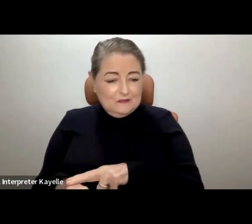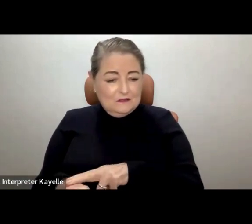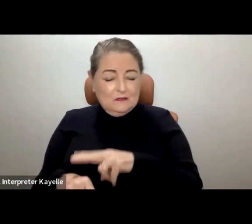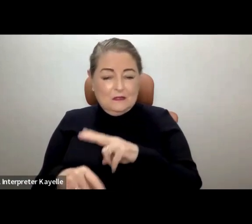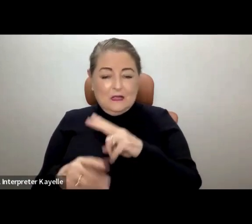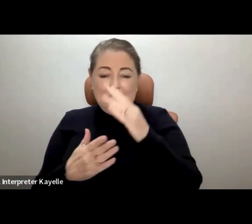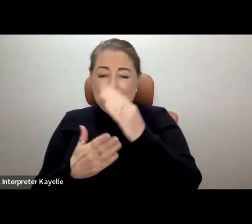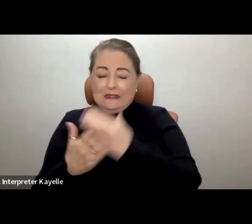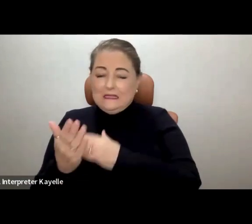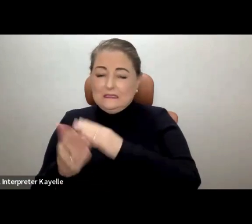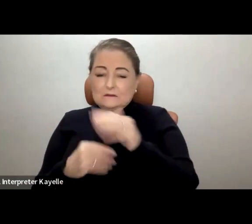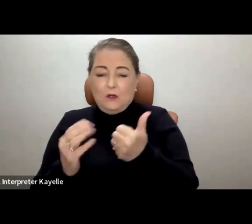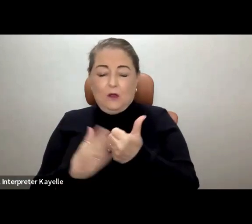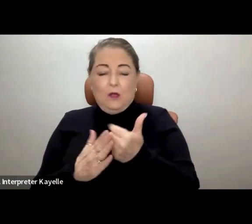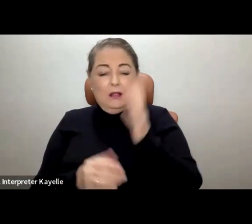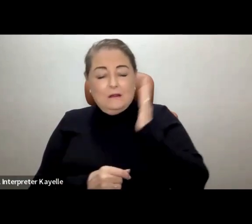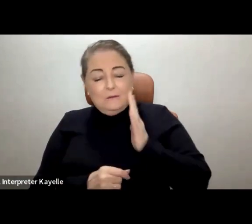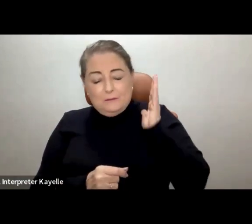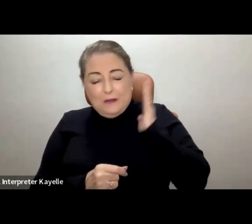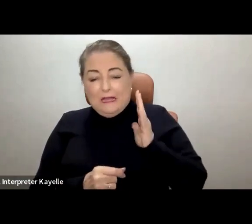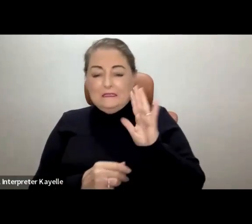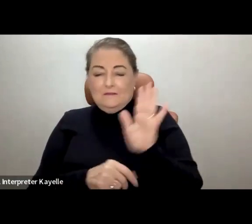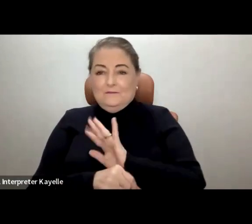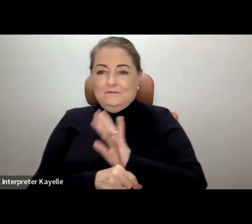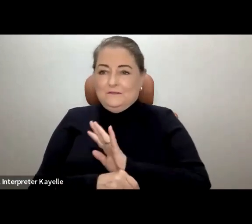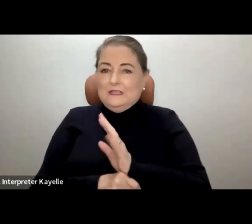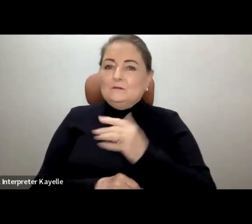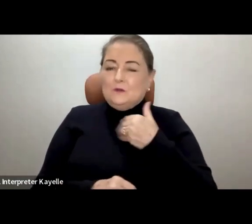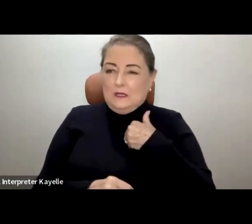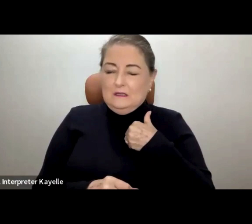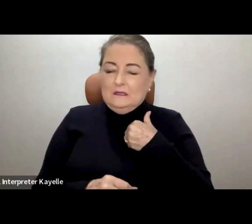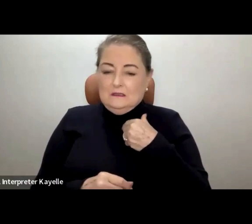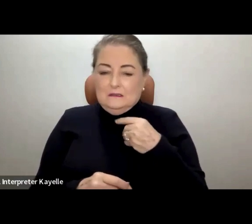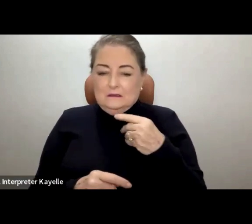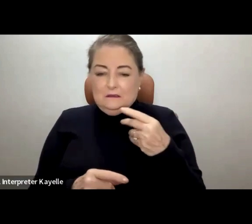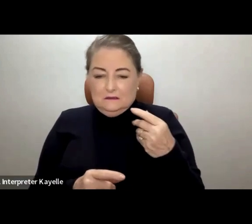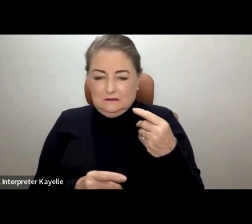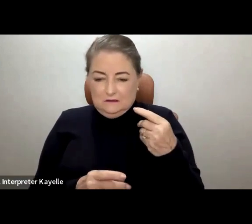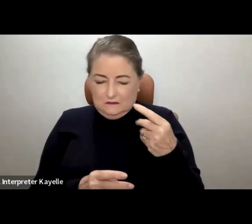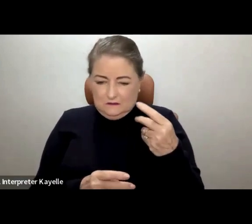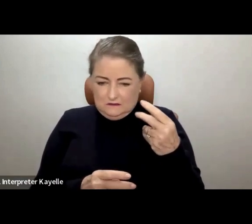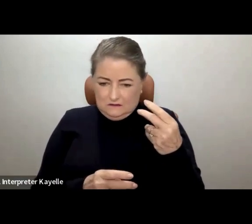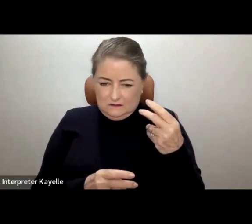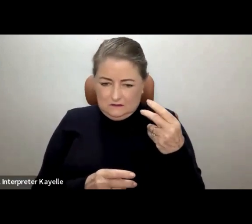past films, this is something that I love. We have up on this page more than anything else, and probably more than anyone